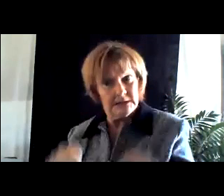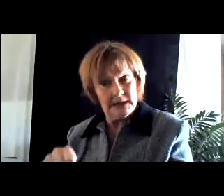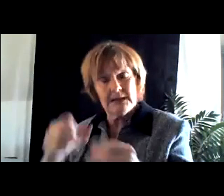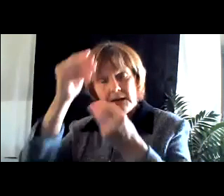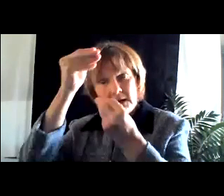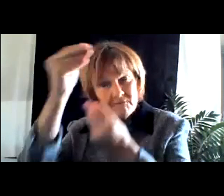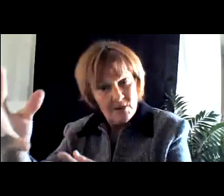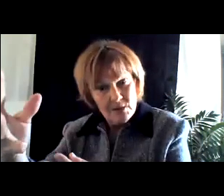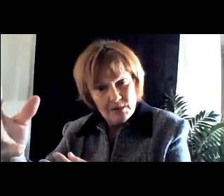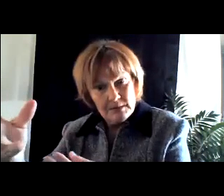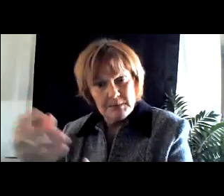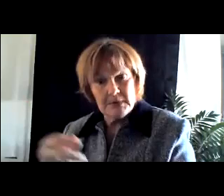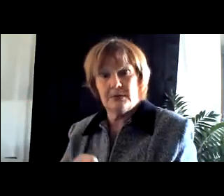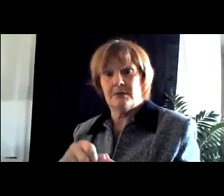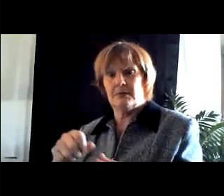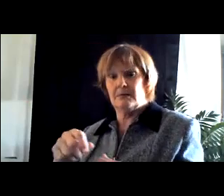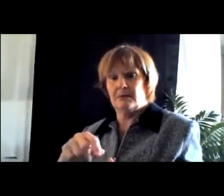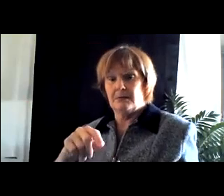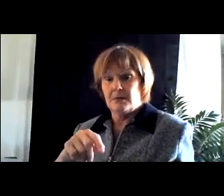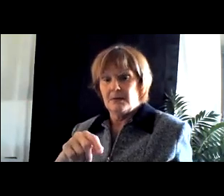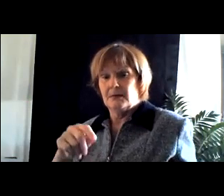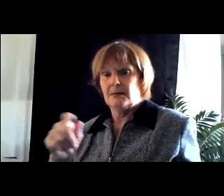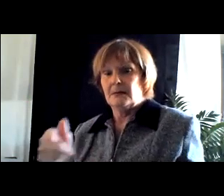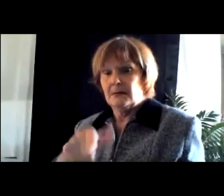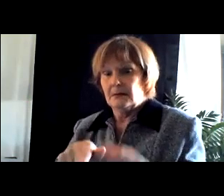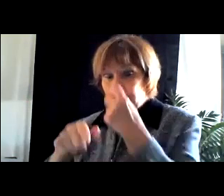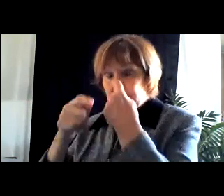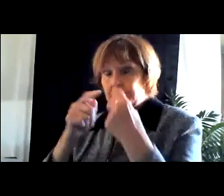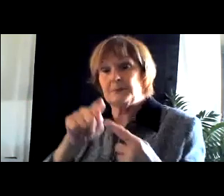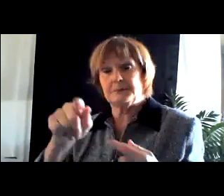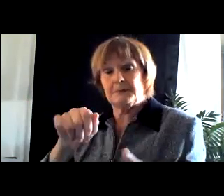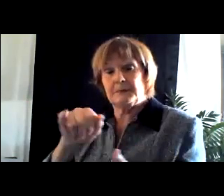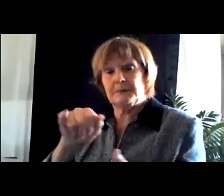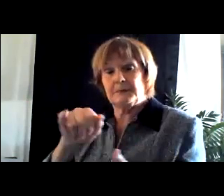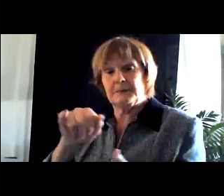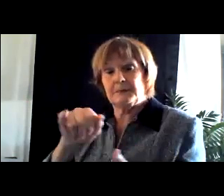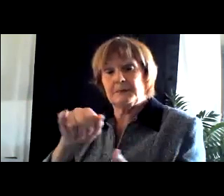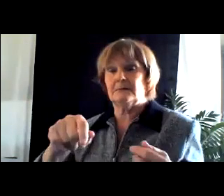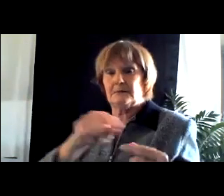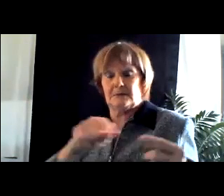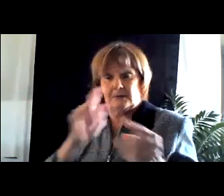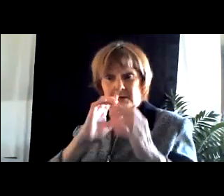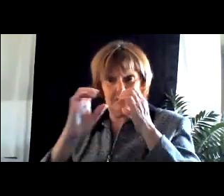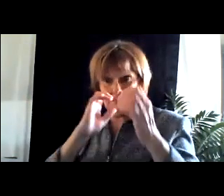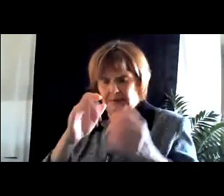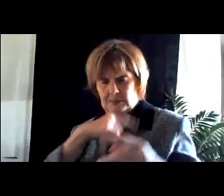how we interact with individuals who we're serving, especially individuals for the purposes of this conversation, we're focusing on folks with intellectual disabilities